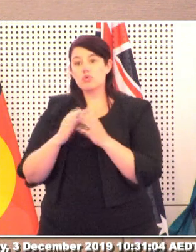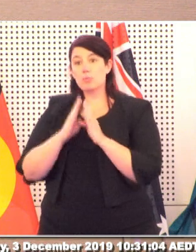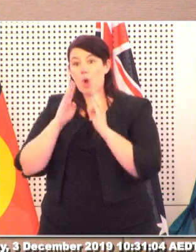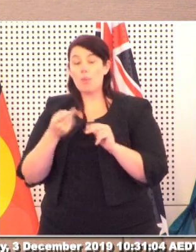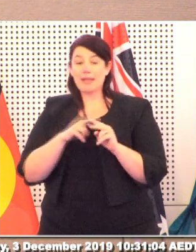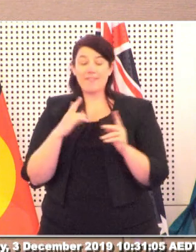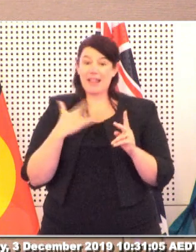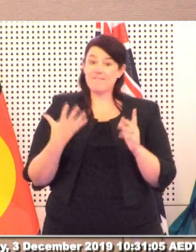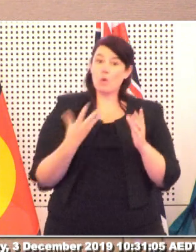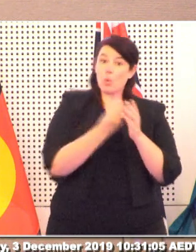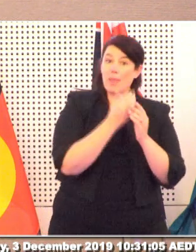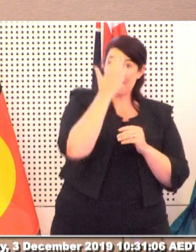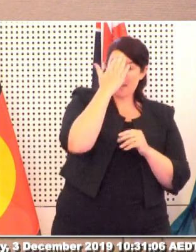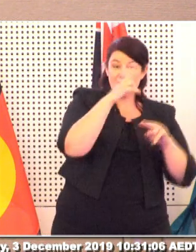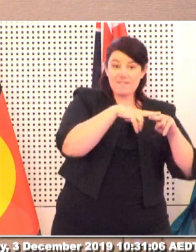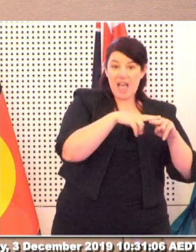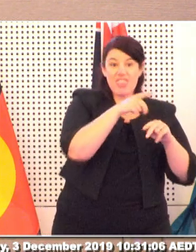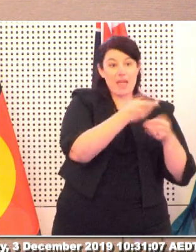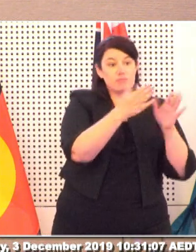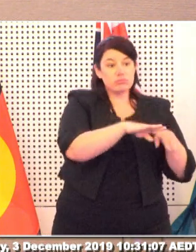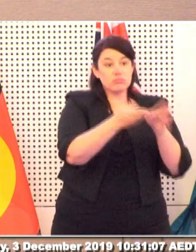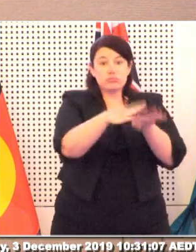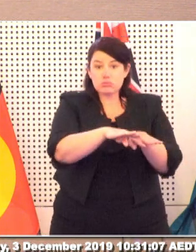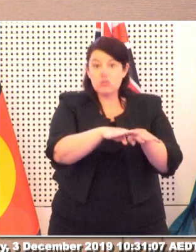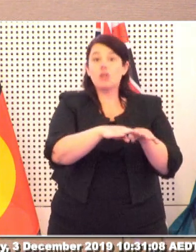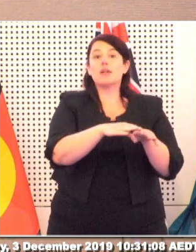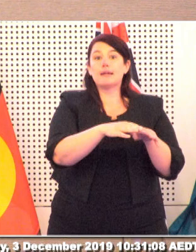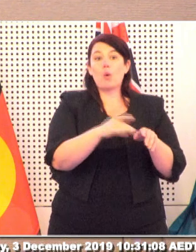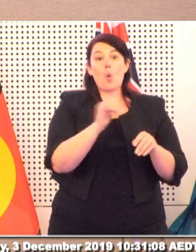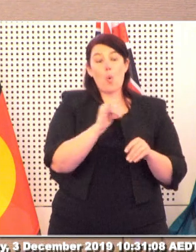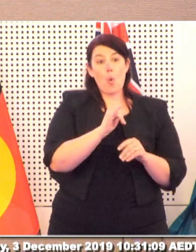illness of – of a carer or when carers have relinquished care for a person with a